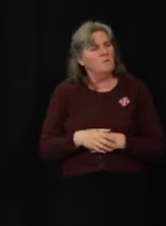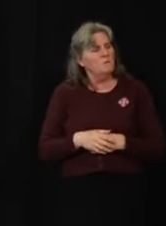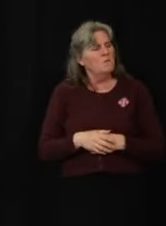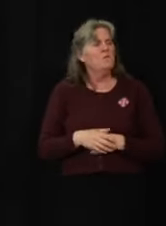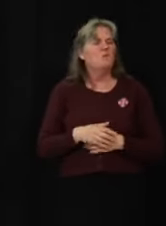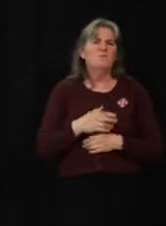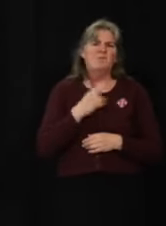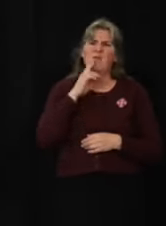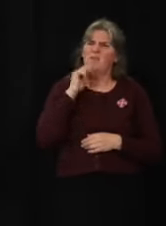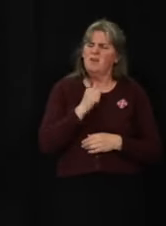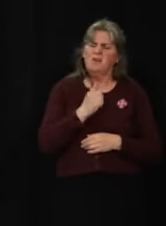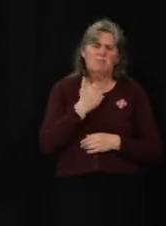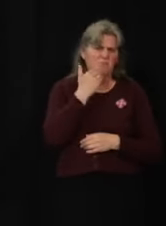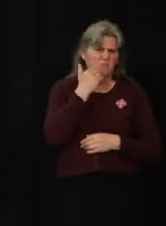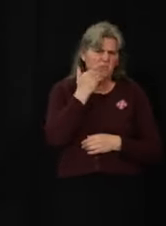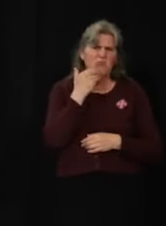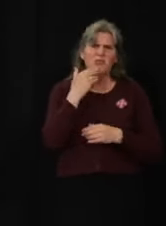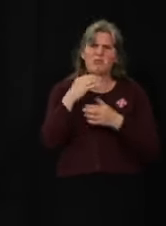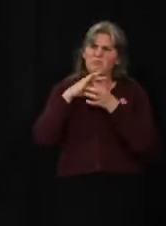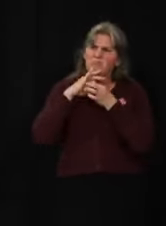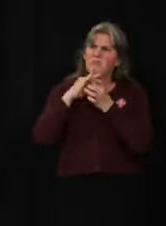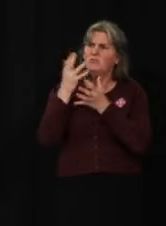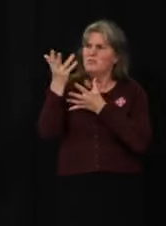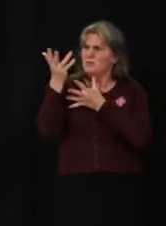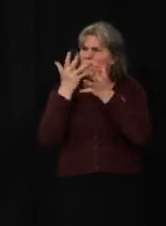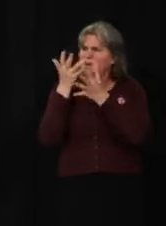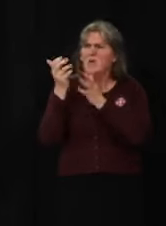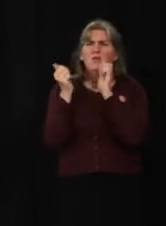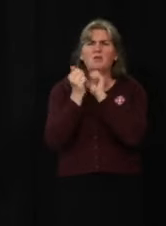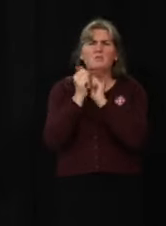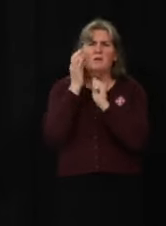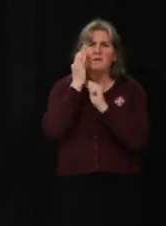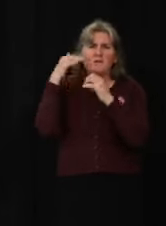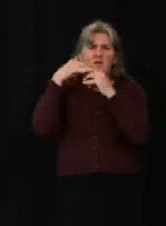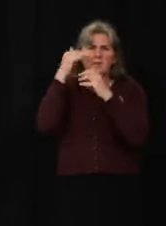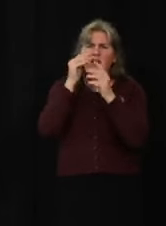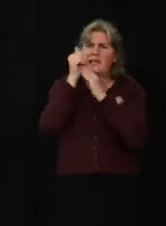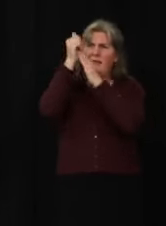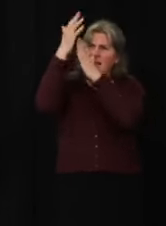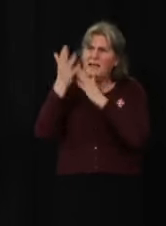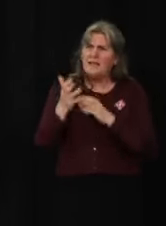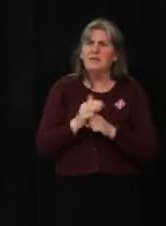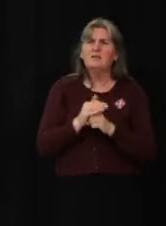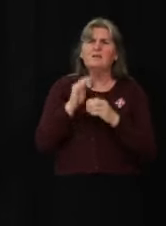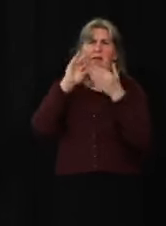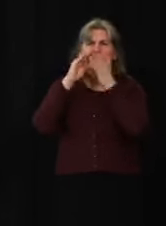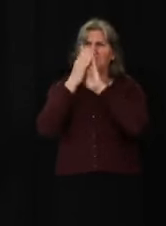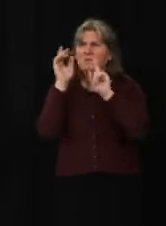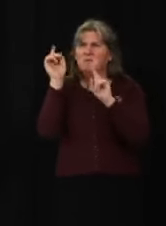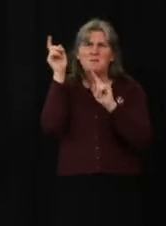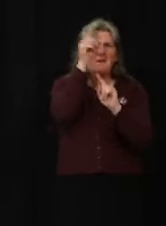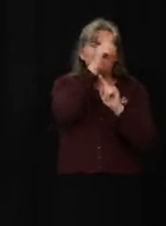Gabrielle, Whitehorse Star. For. Reporter: Can you give some